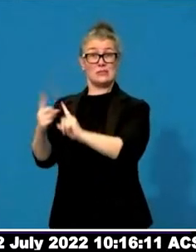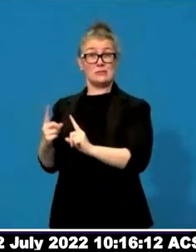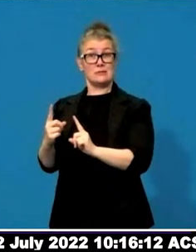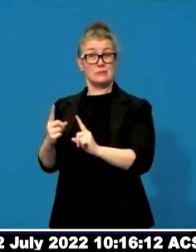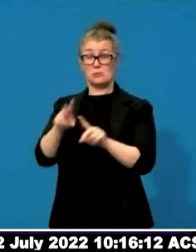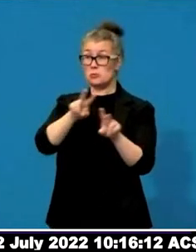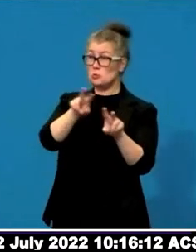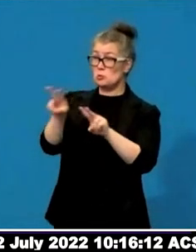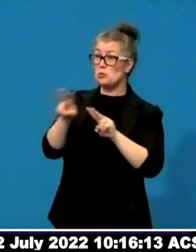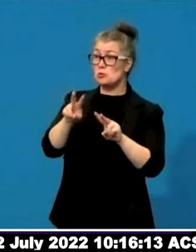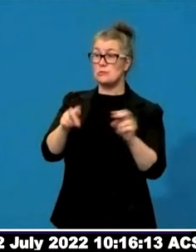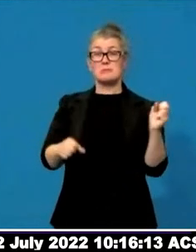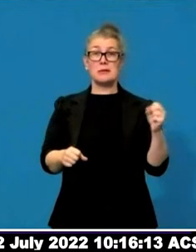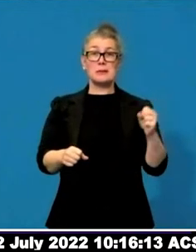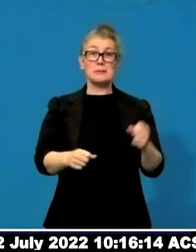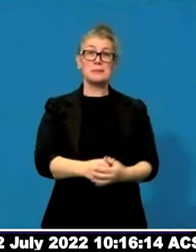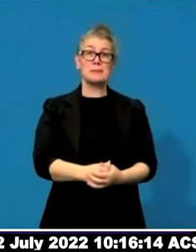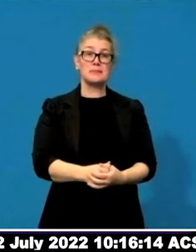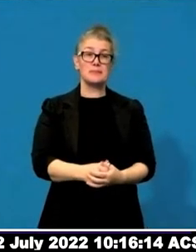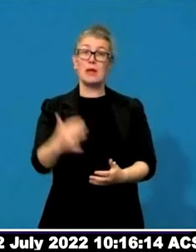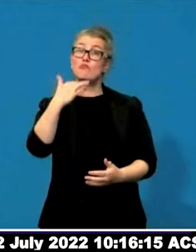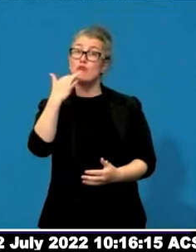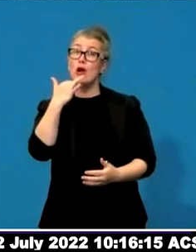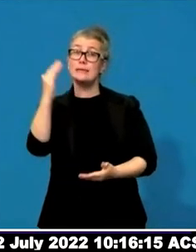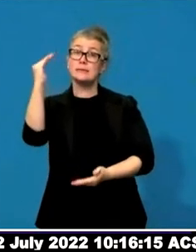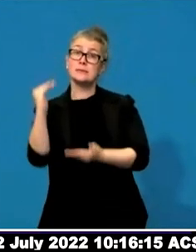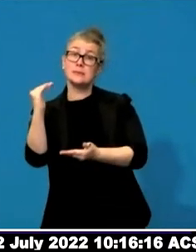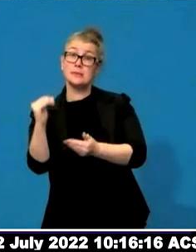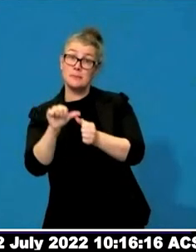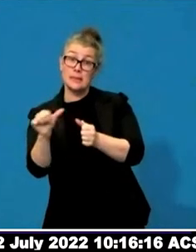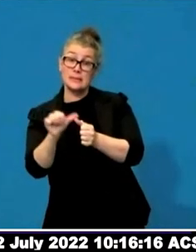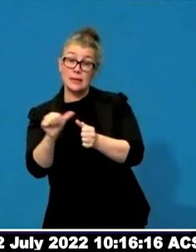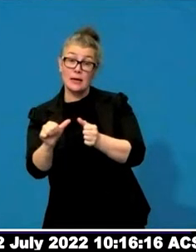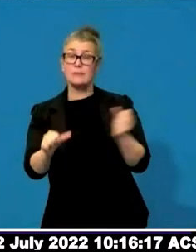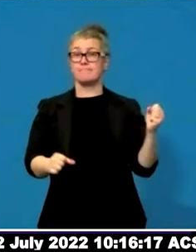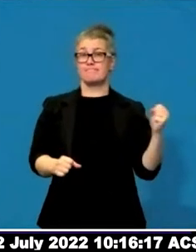Em is nodding. And the prices might be better. Em is nodding.